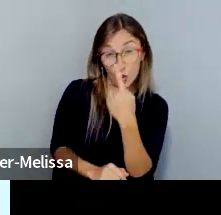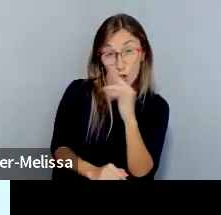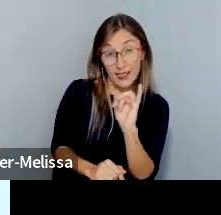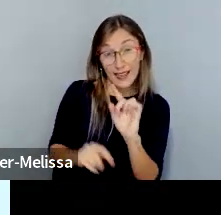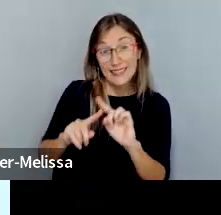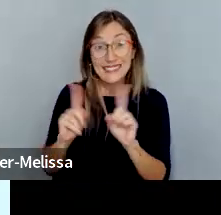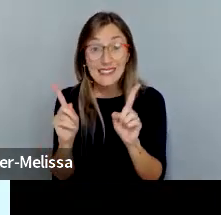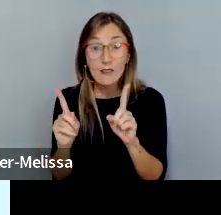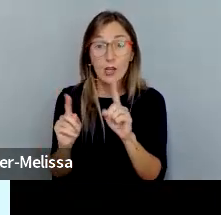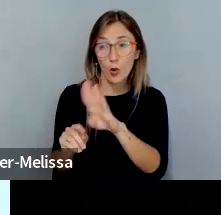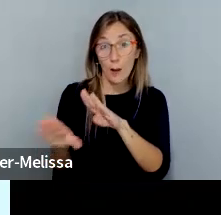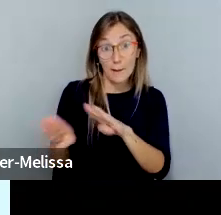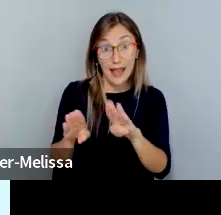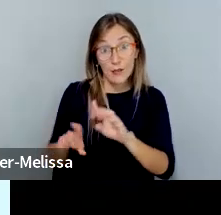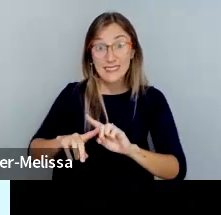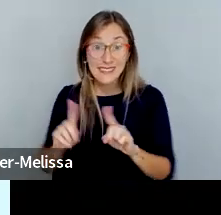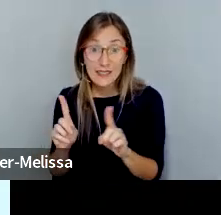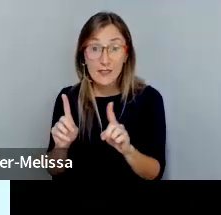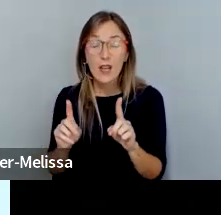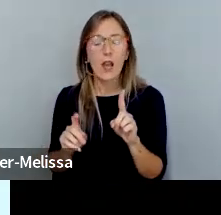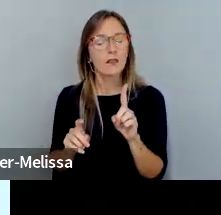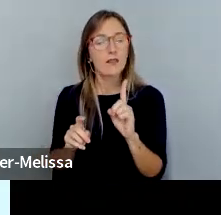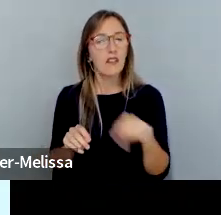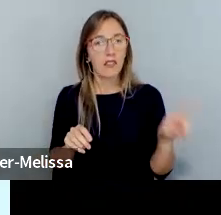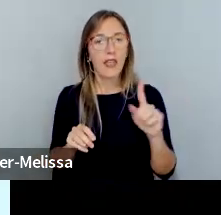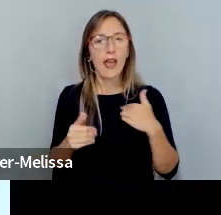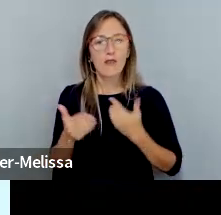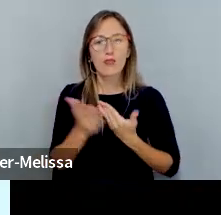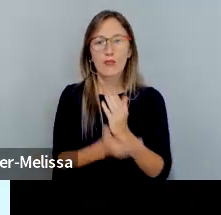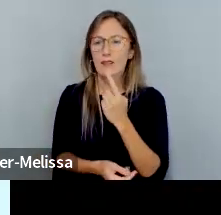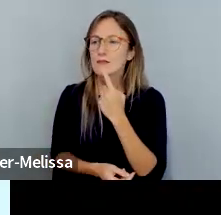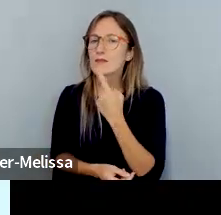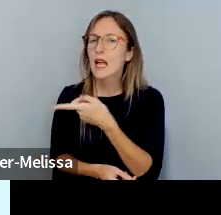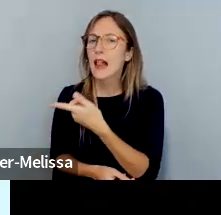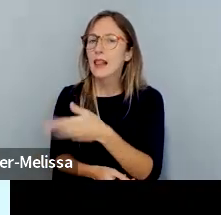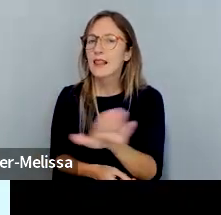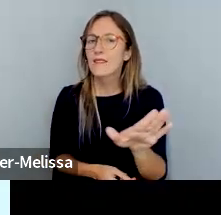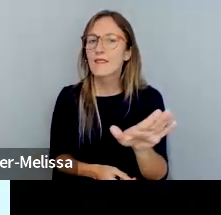across the country that said basically if you looked different or acted